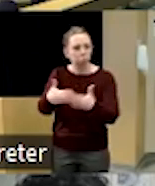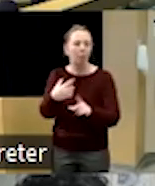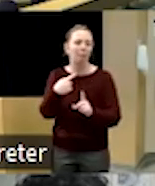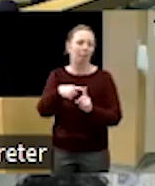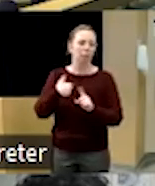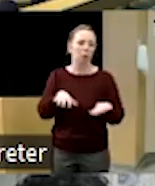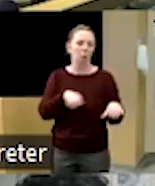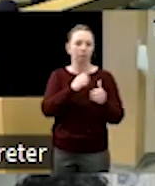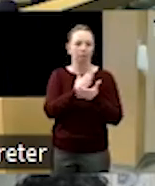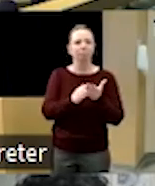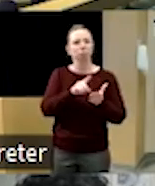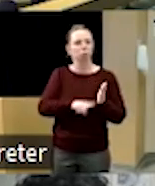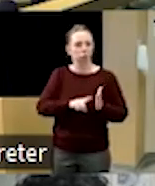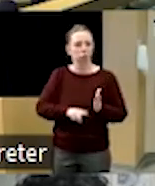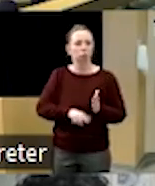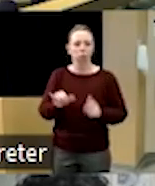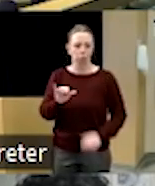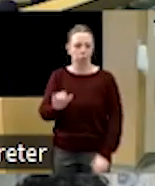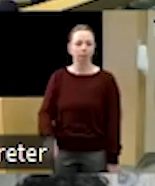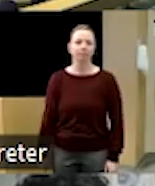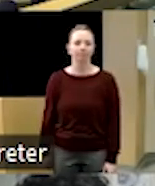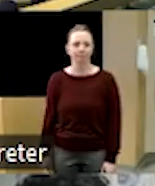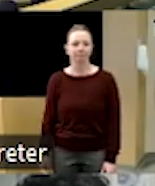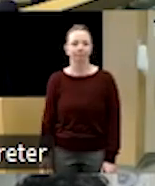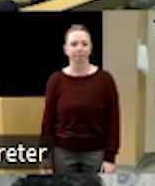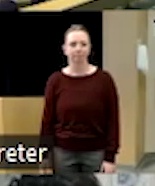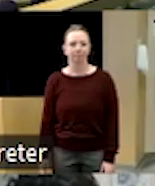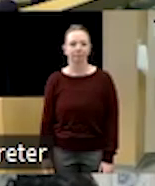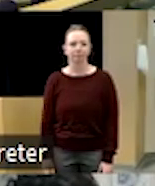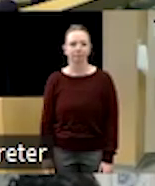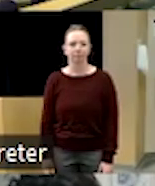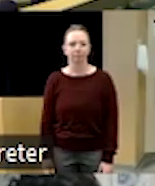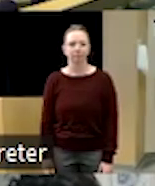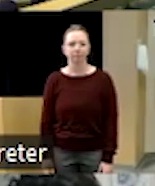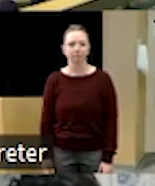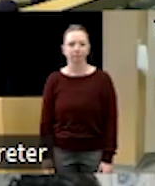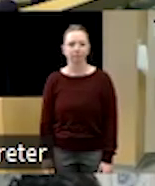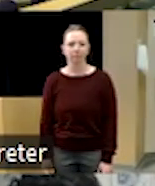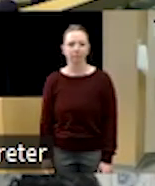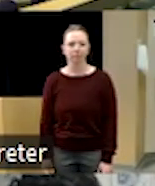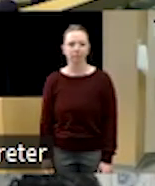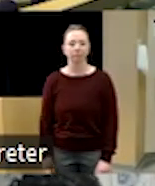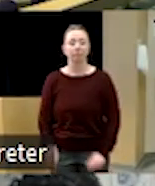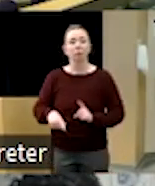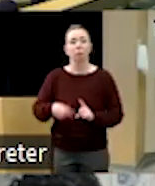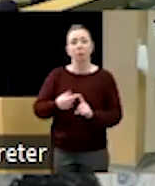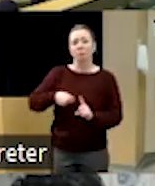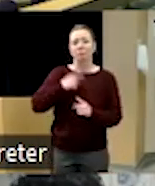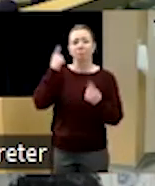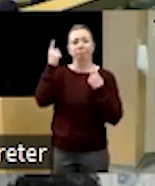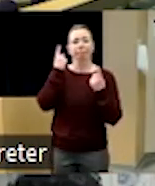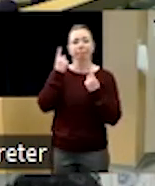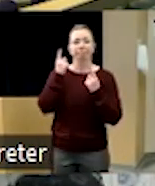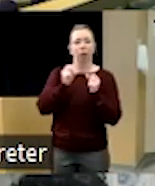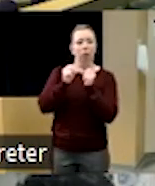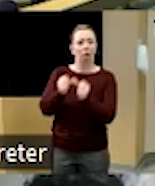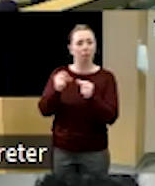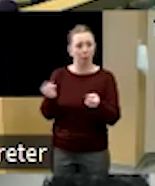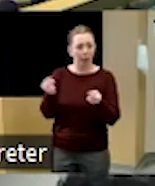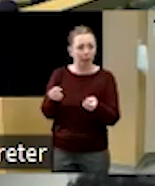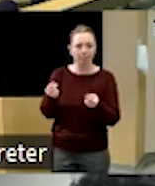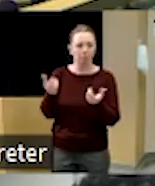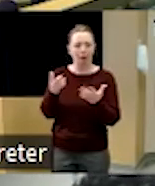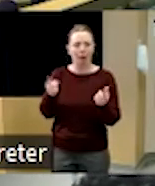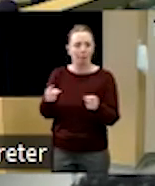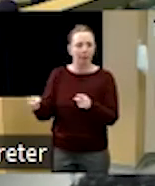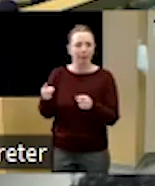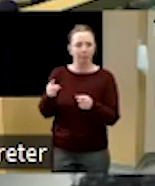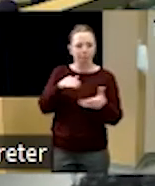okay um if we think about chronic pain and how the field has moved in the last 20 years um there